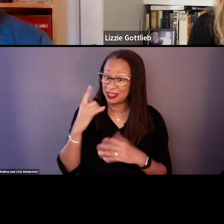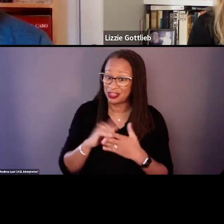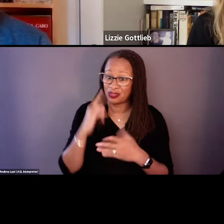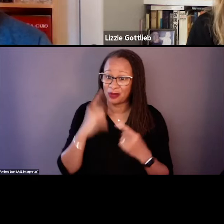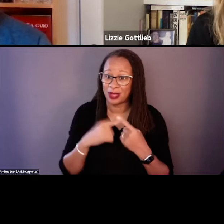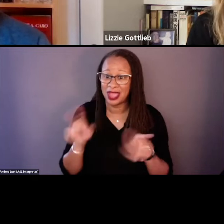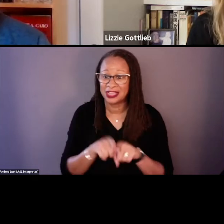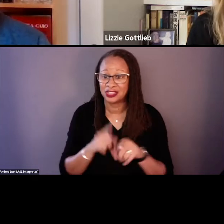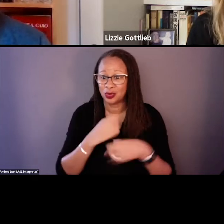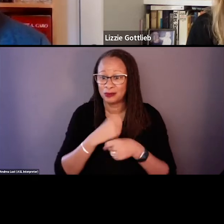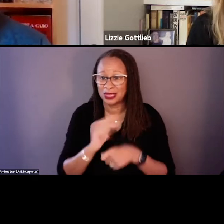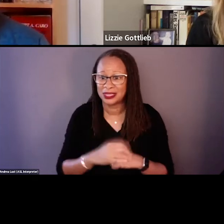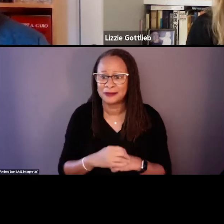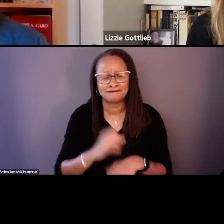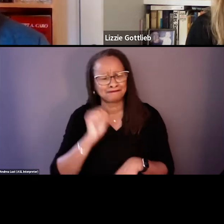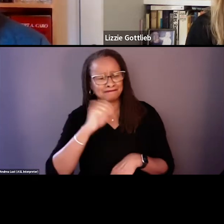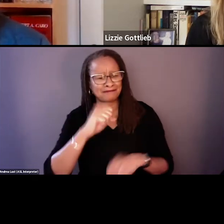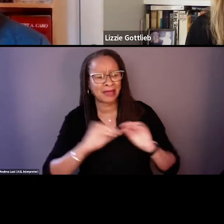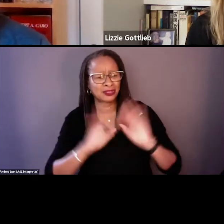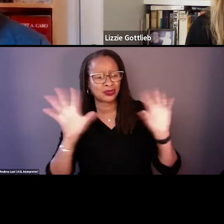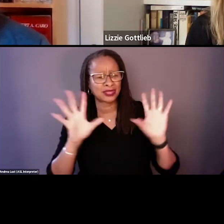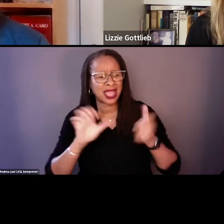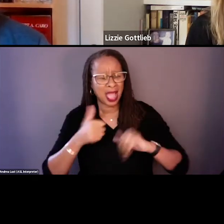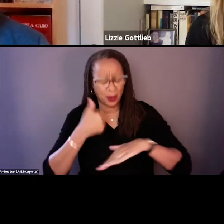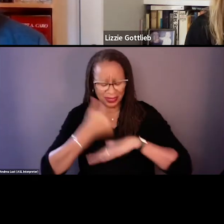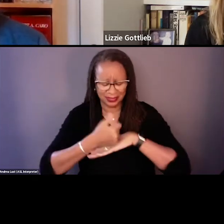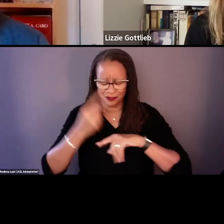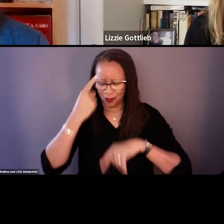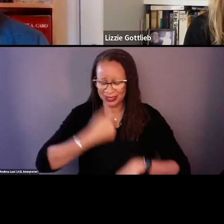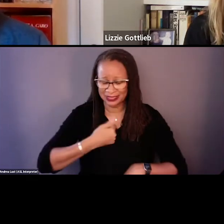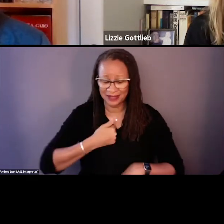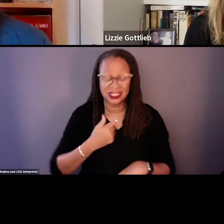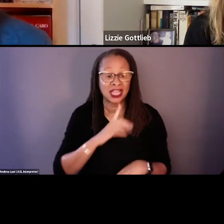as you were making it? Yes, absolutely. I think the way I put it to myself was that it's really